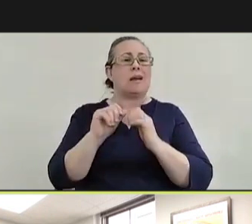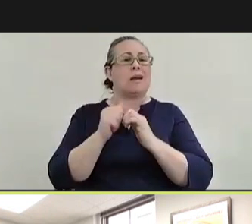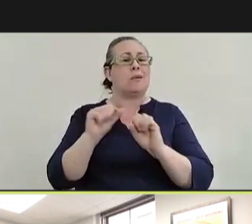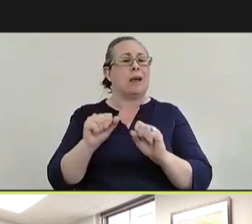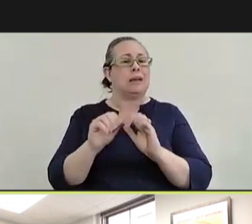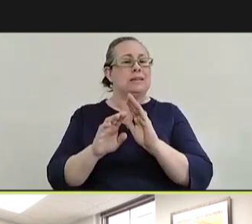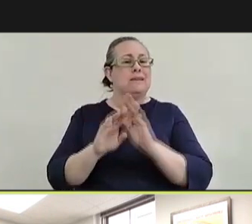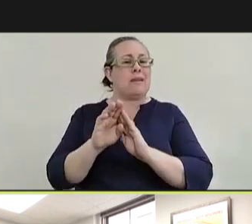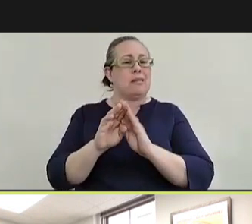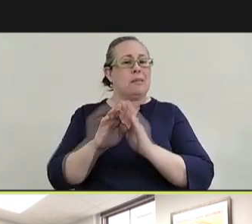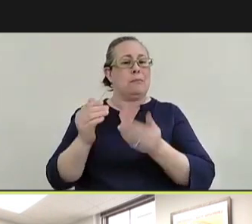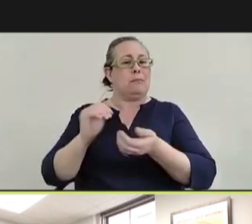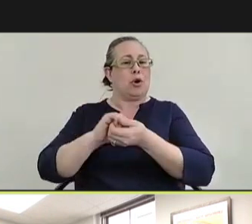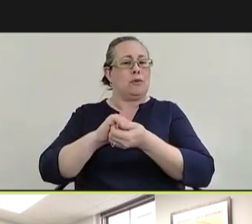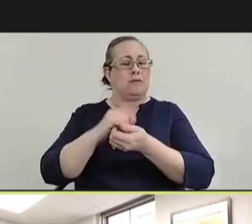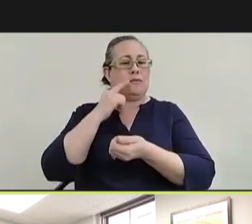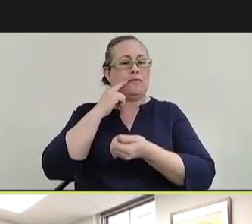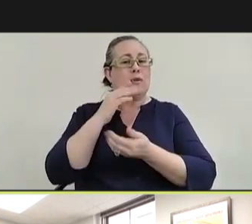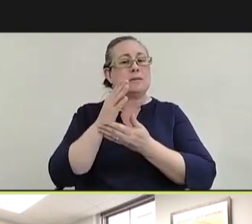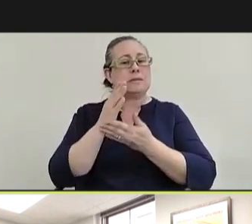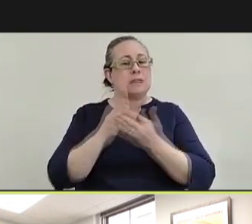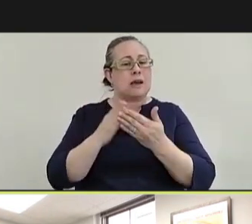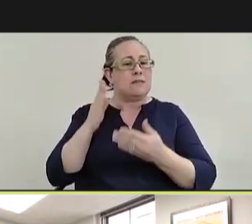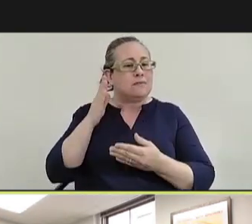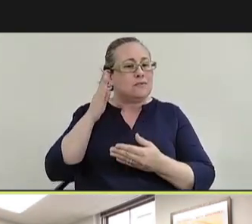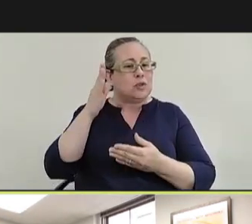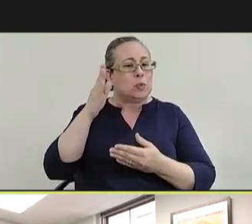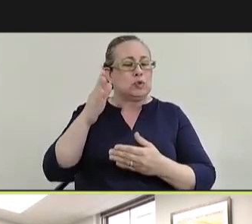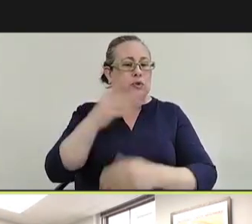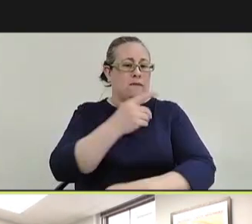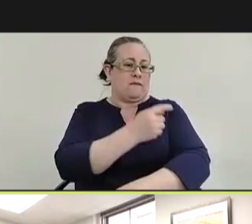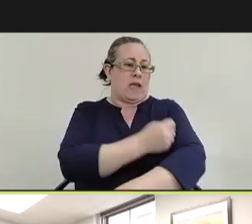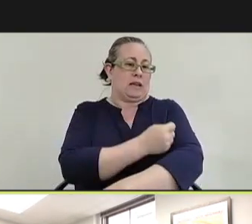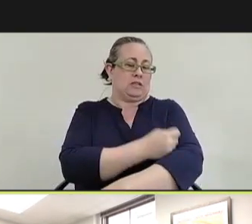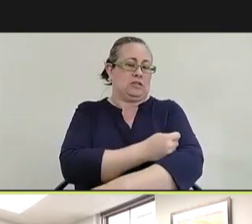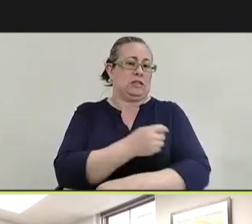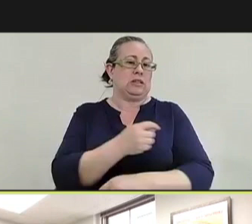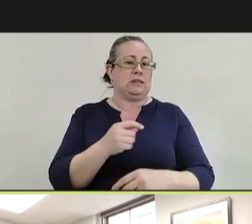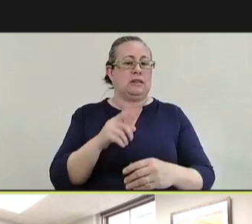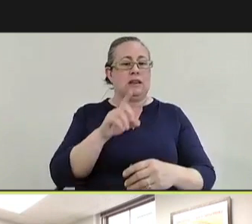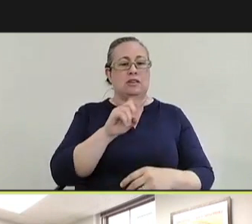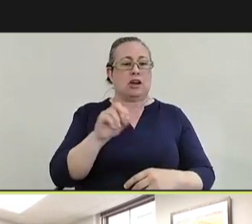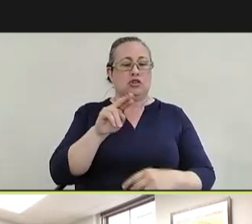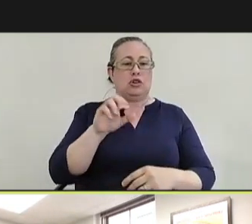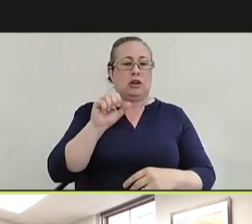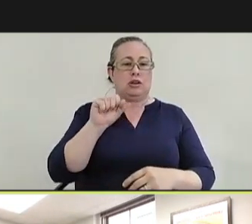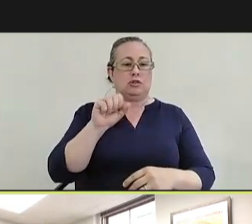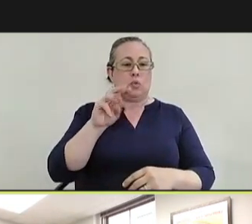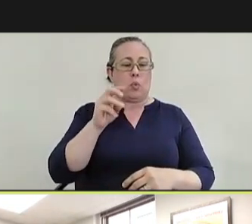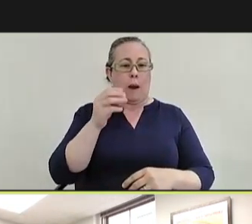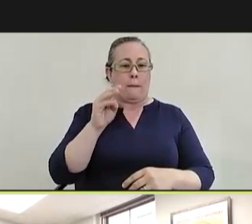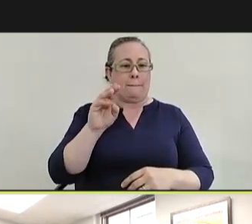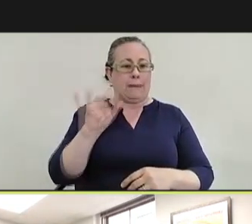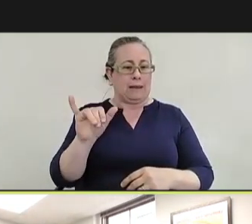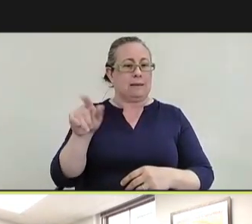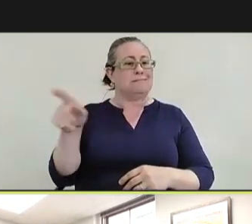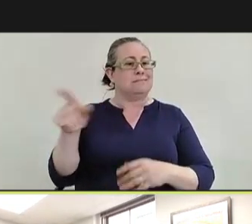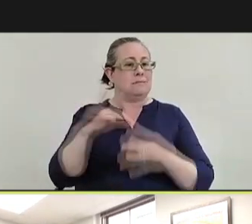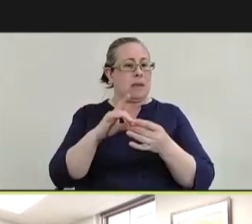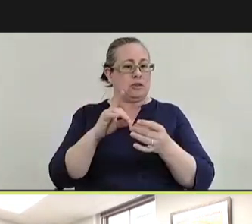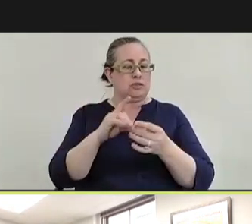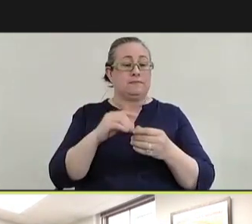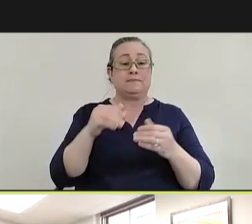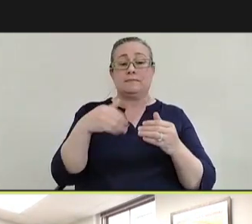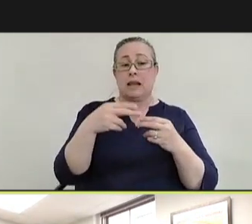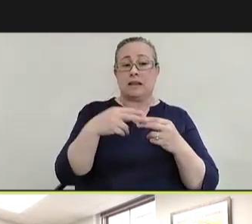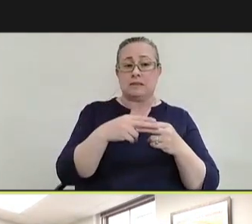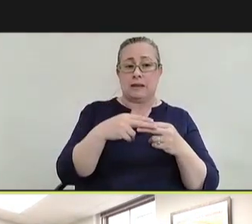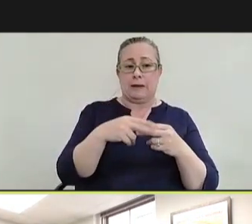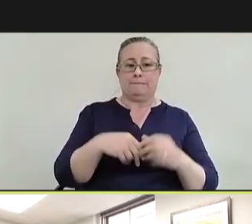partnerships for some of these future vaccines that Doctor Swamy mentioned. So. Next slide.